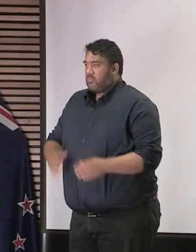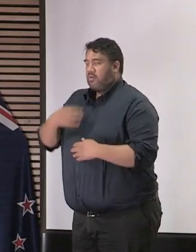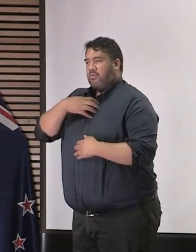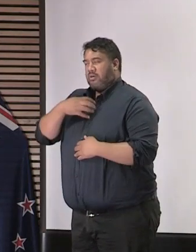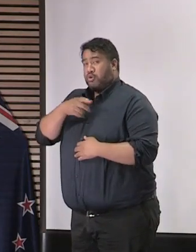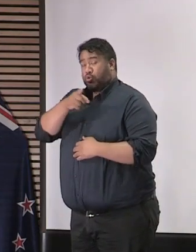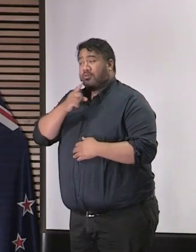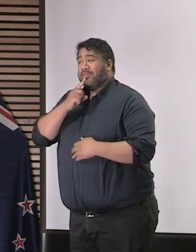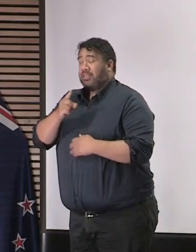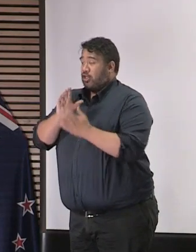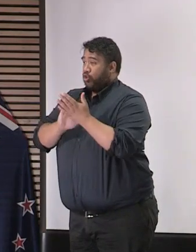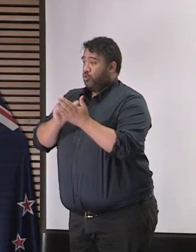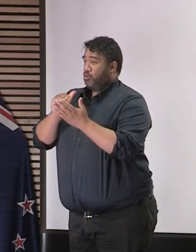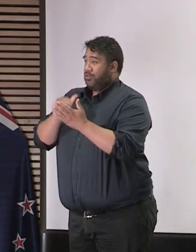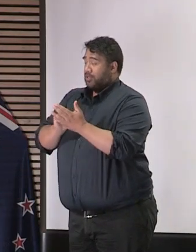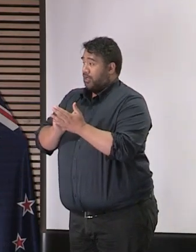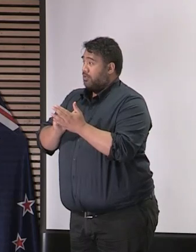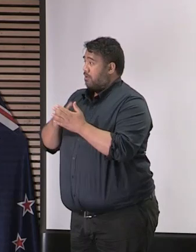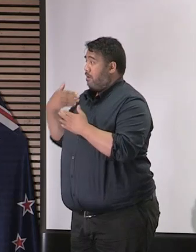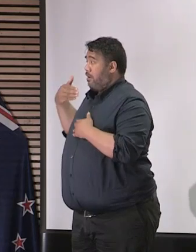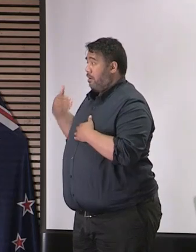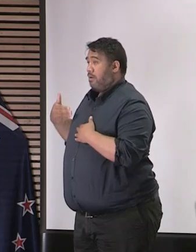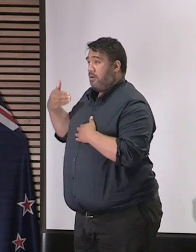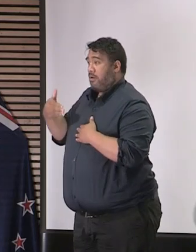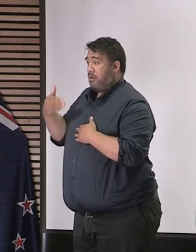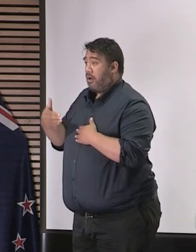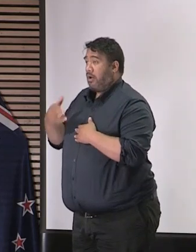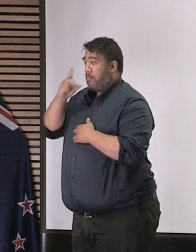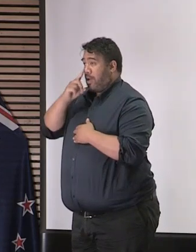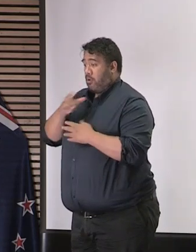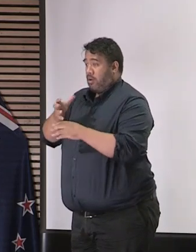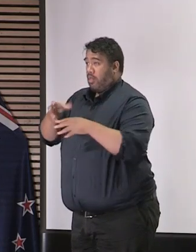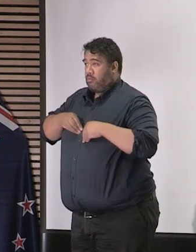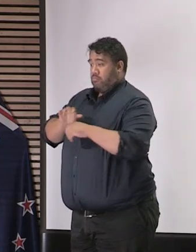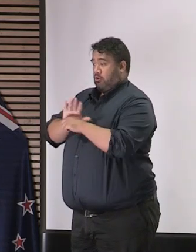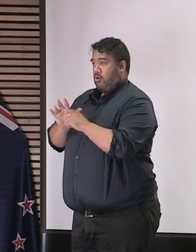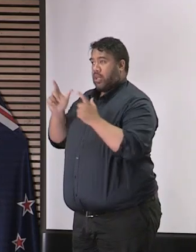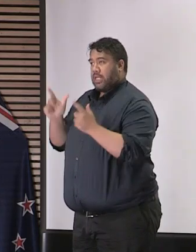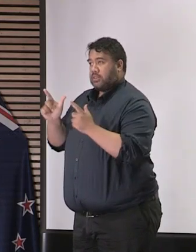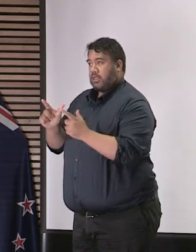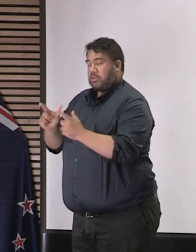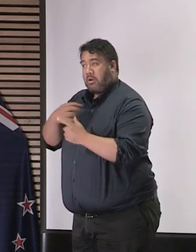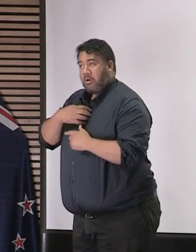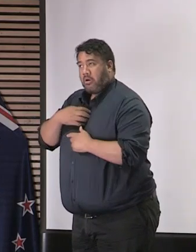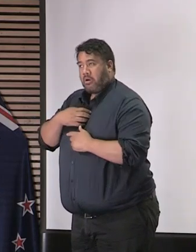to take questions. Given the fact you said New Zealand looks like it has turned a corner and the numb